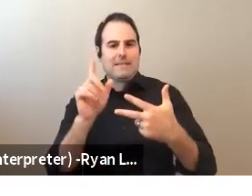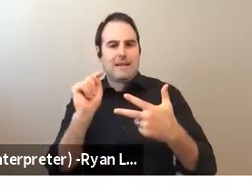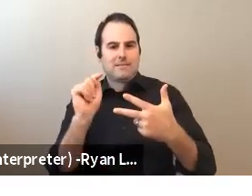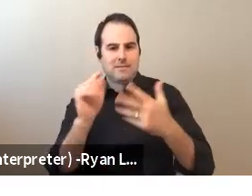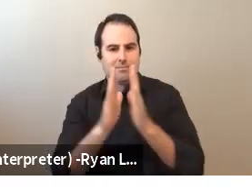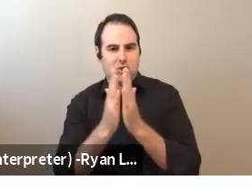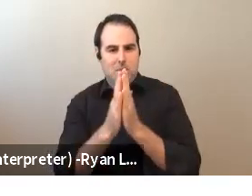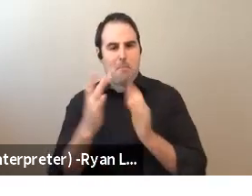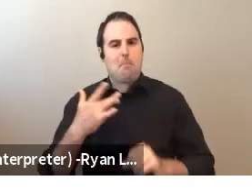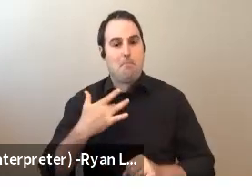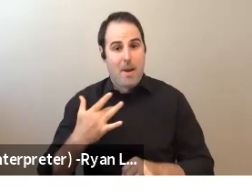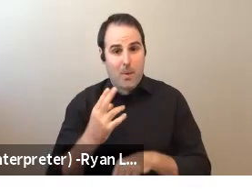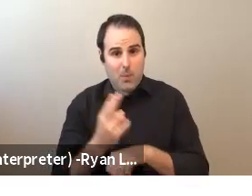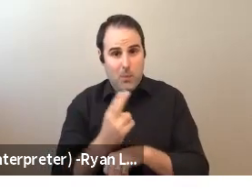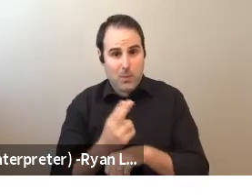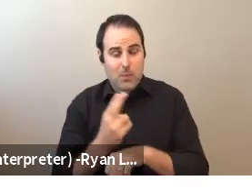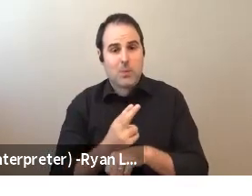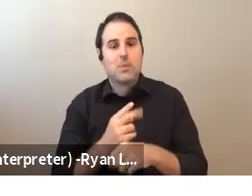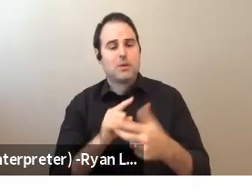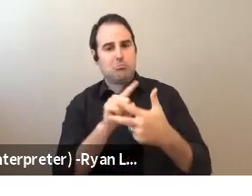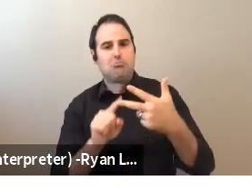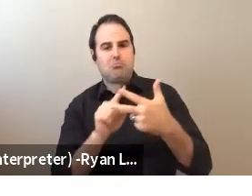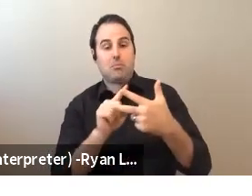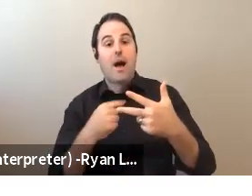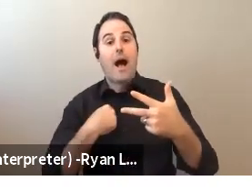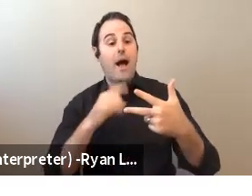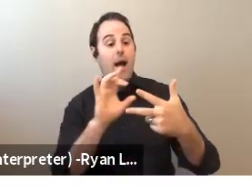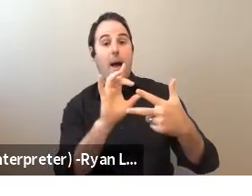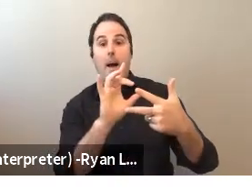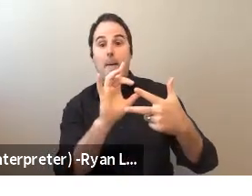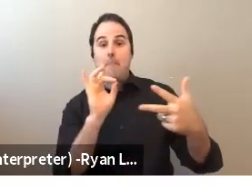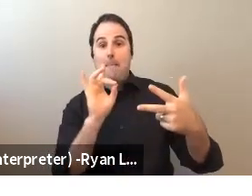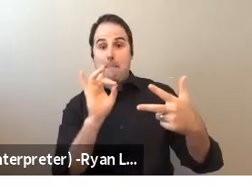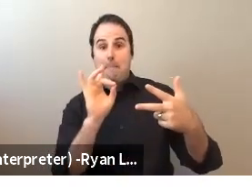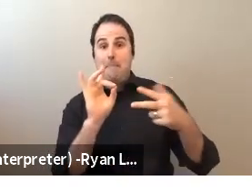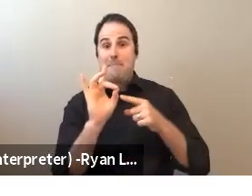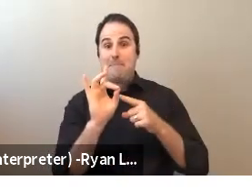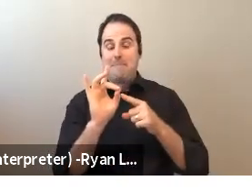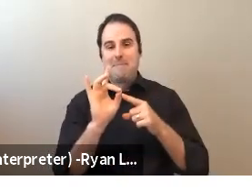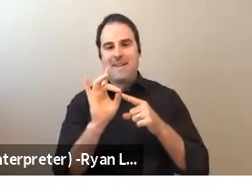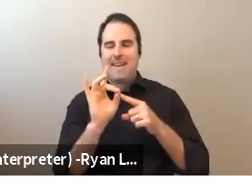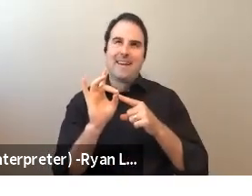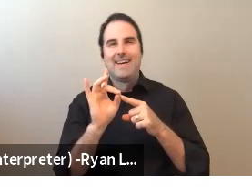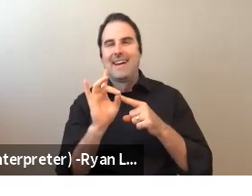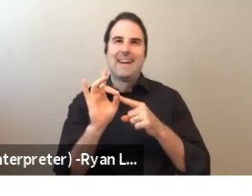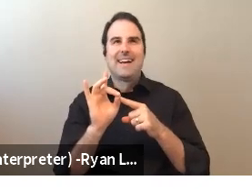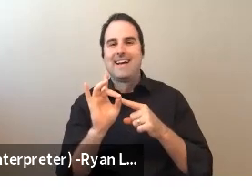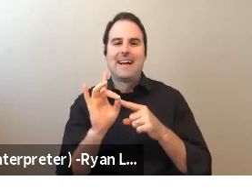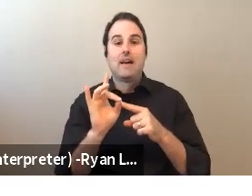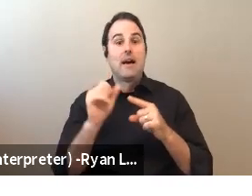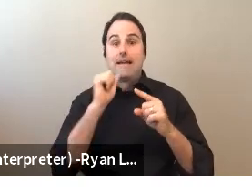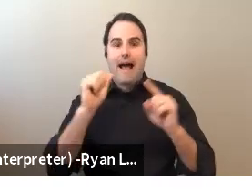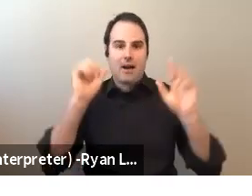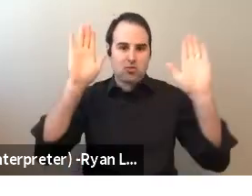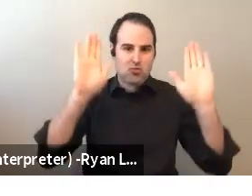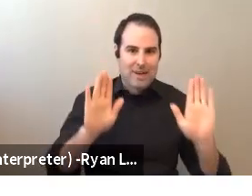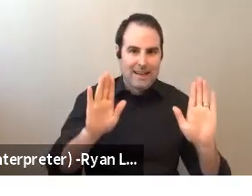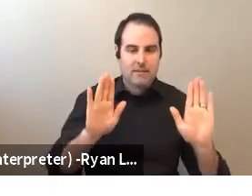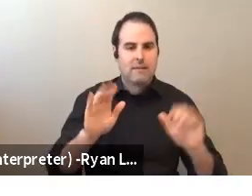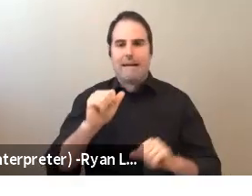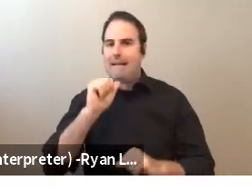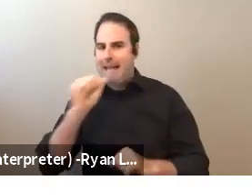Sally Potter: And the one that I chose was the least worst one. Okay. It wasn't a great textbook. I didn't love it. I never, I never did love it.